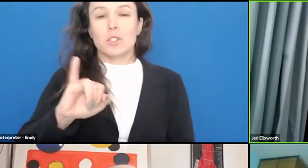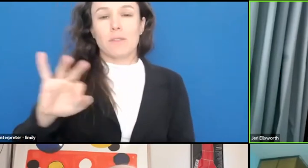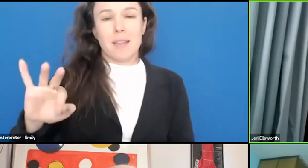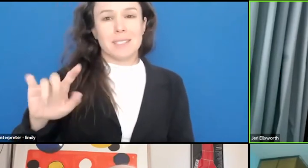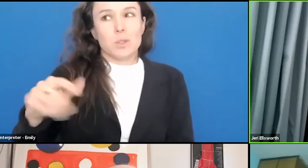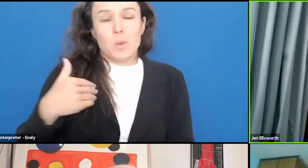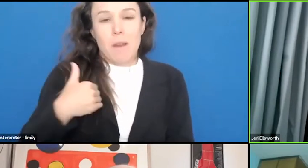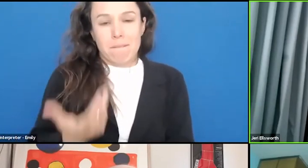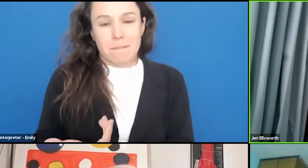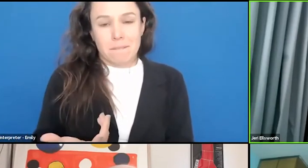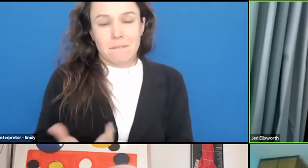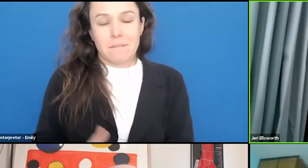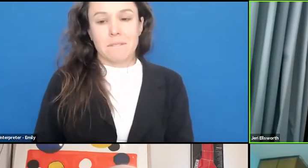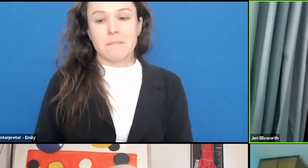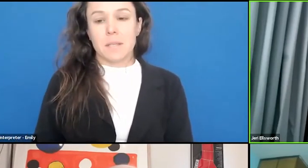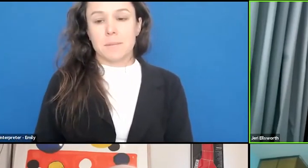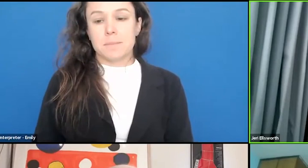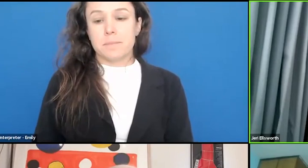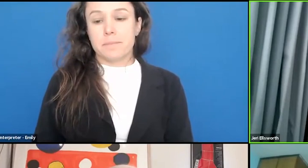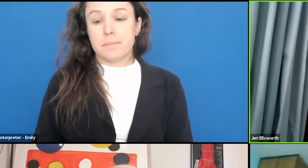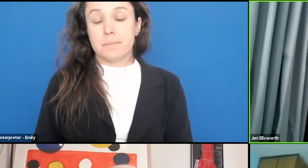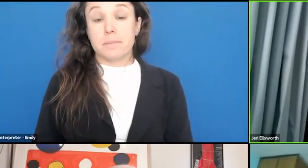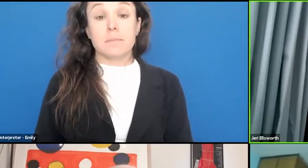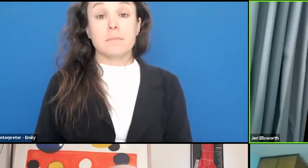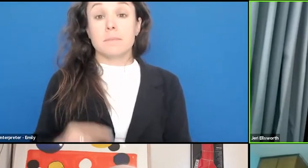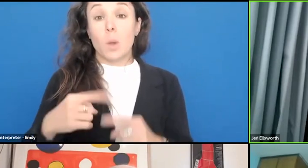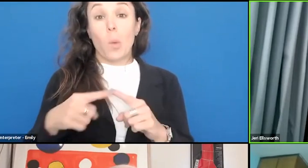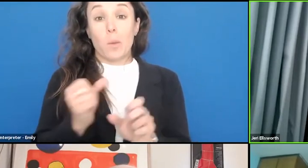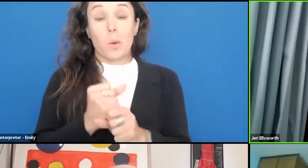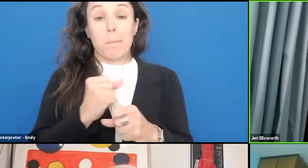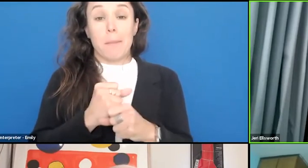to remember sometimes you know, when we are making interfaces we try to make it generic,